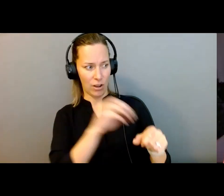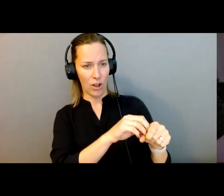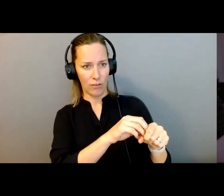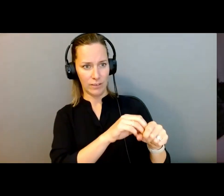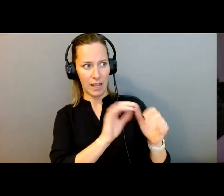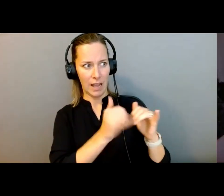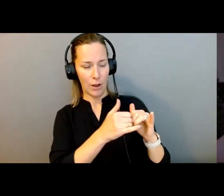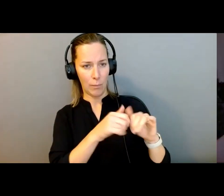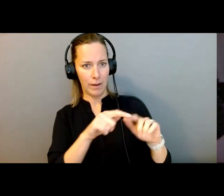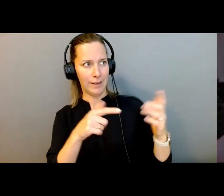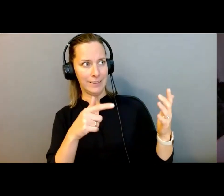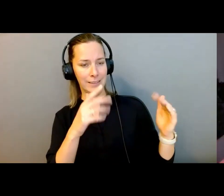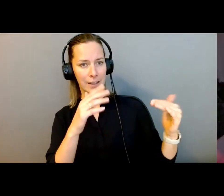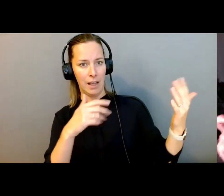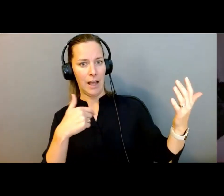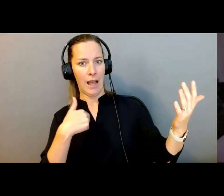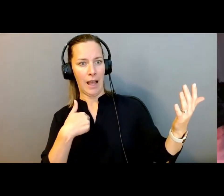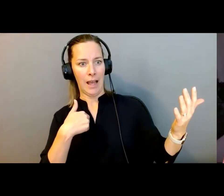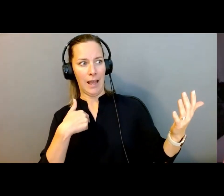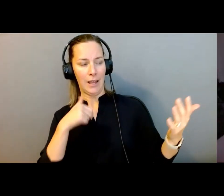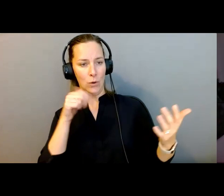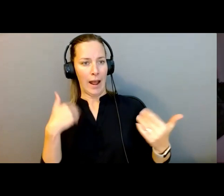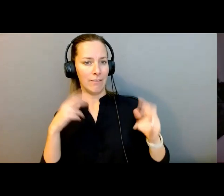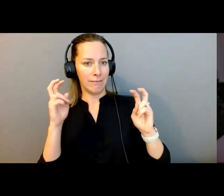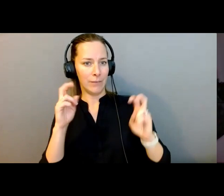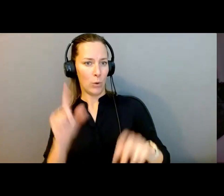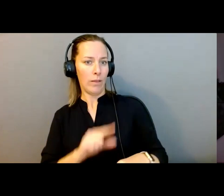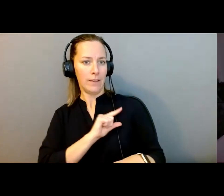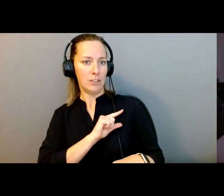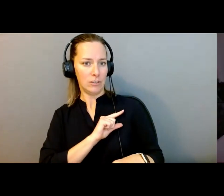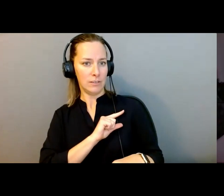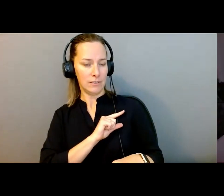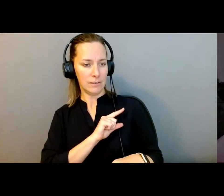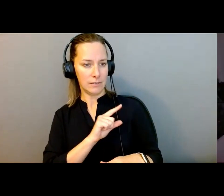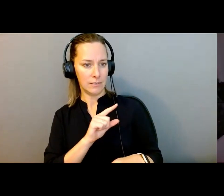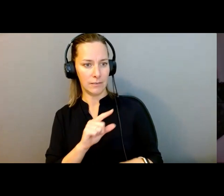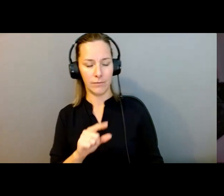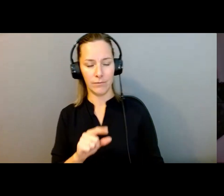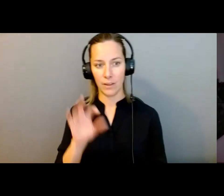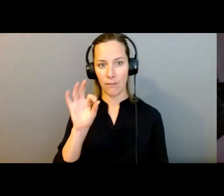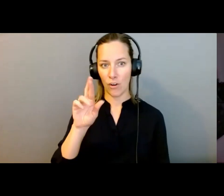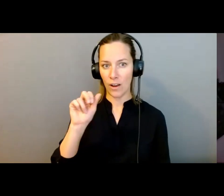ivory tower, without having the credentials? >> FRAN ODETTE: Ooh, that's a good question.